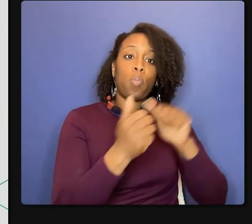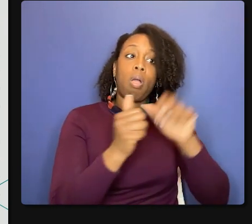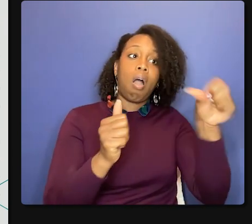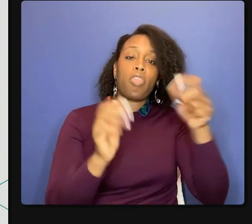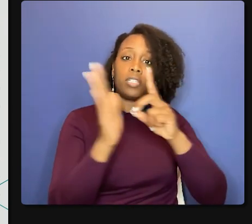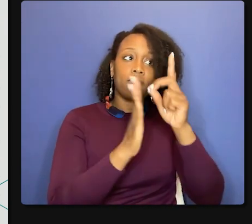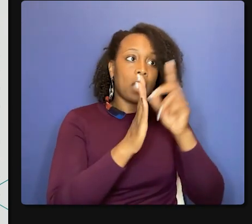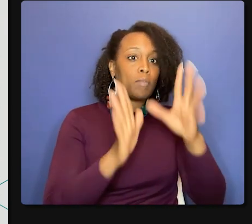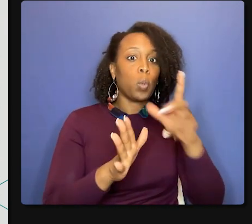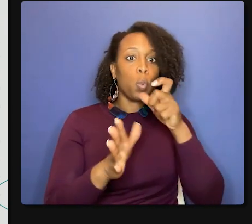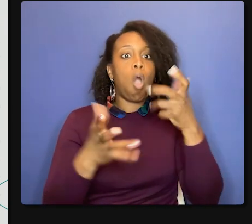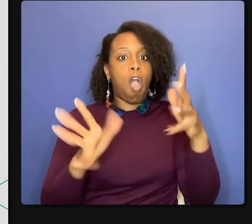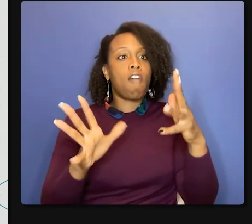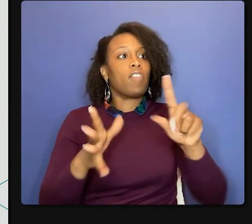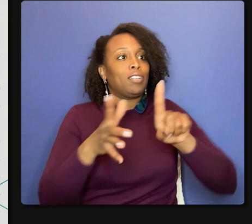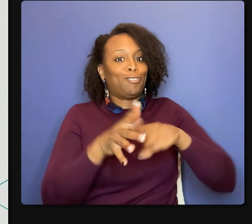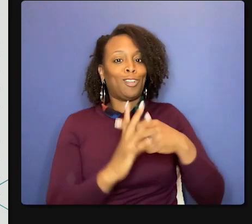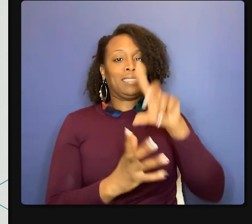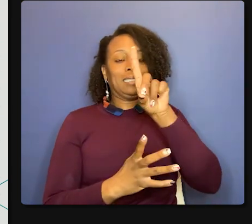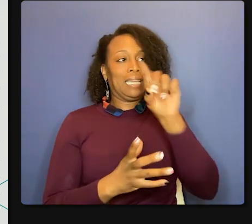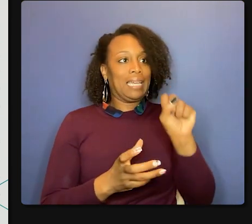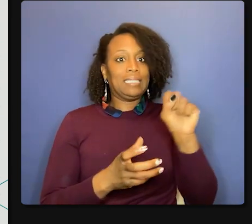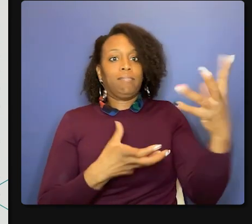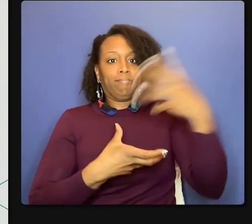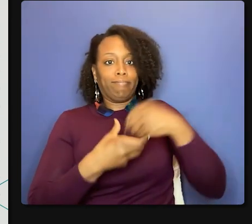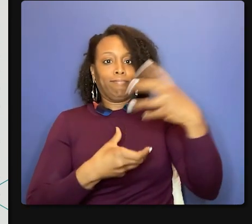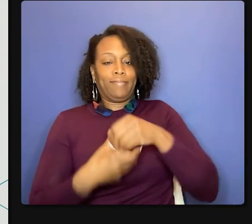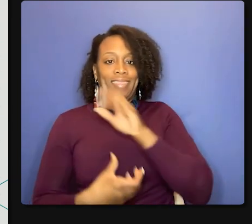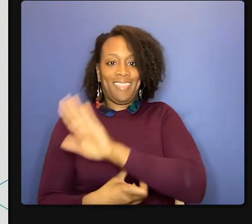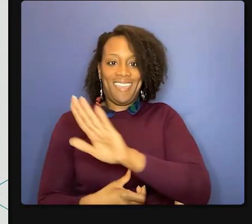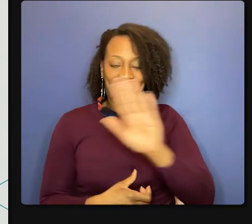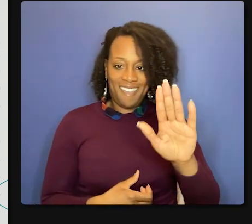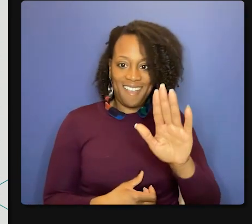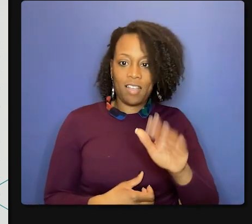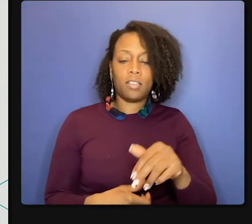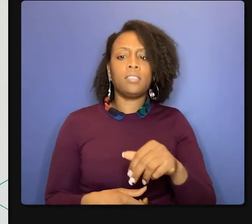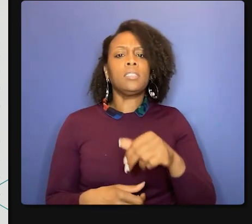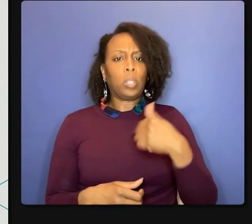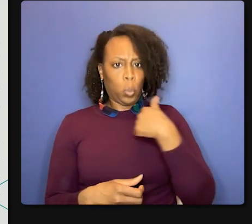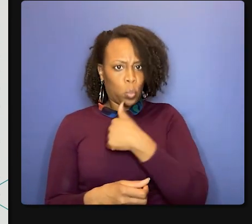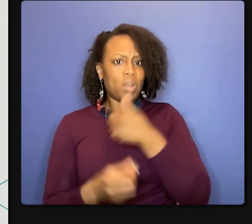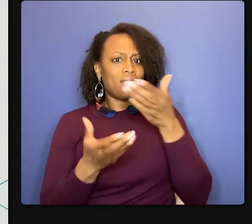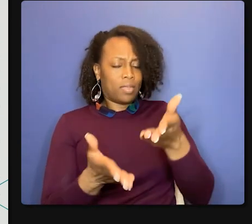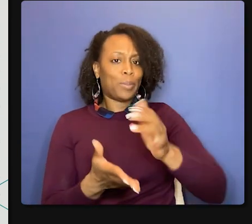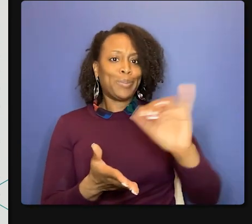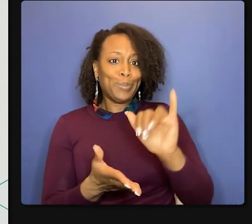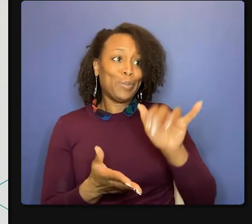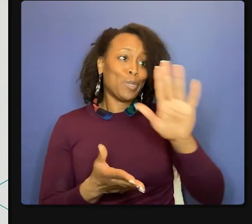who are actively integrating DirectStorage into their titles. And we have a presence there as well, and we'll listen to your questions